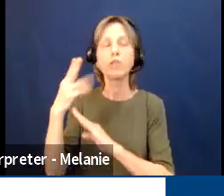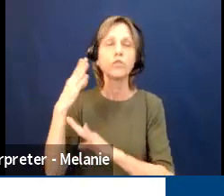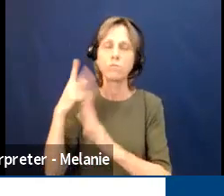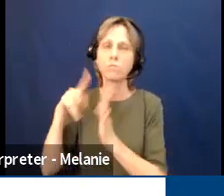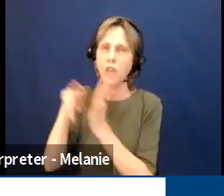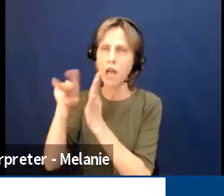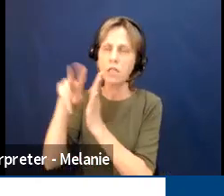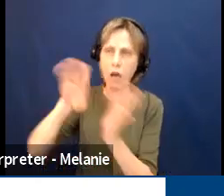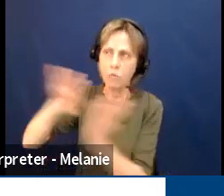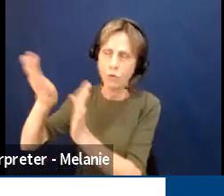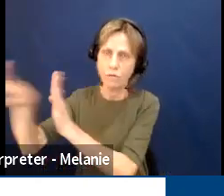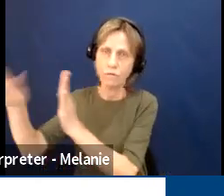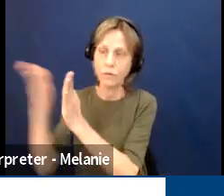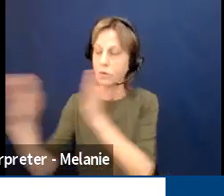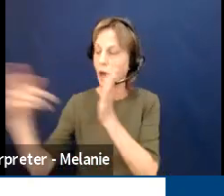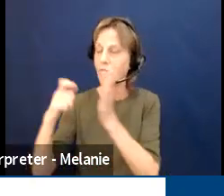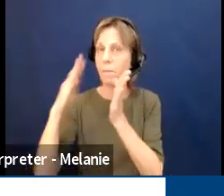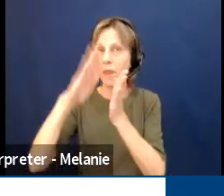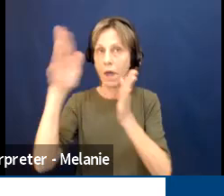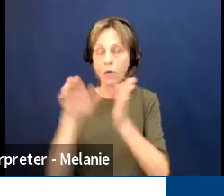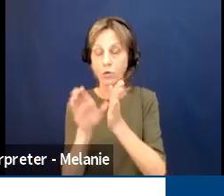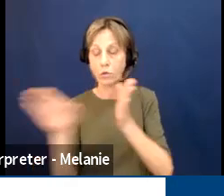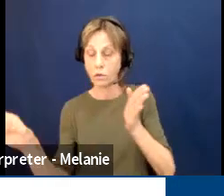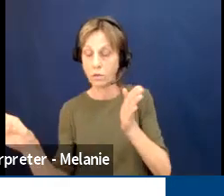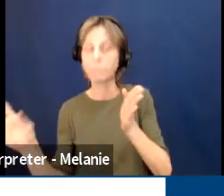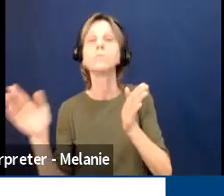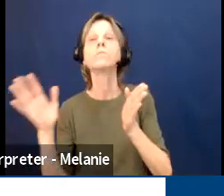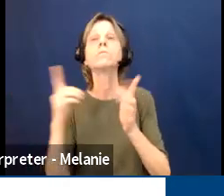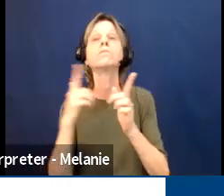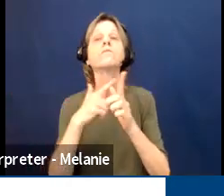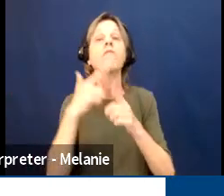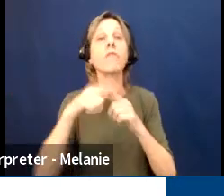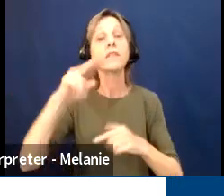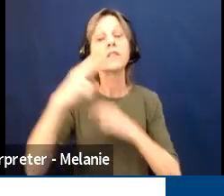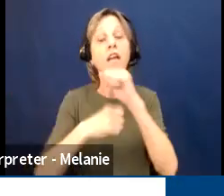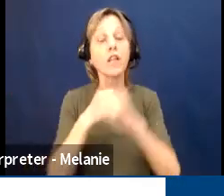look at look at how they could work with insurance companies and others to try and uh to try and